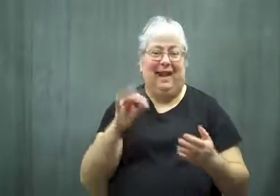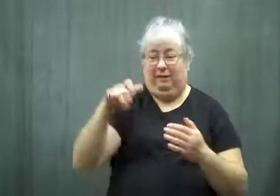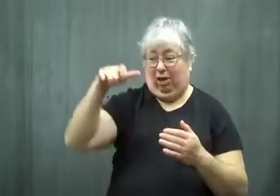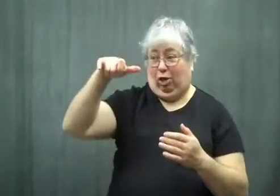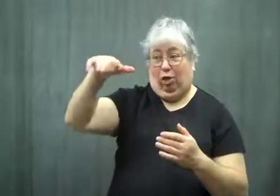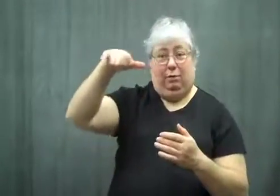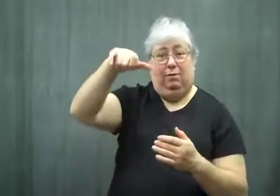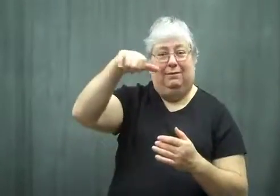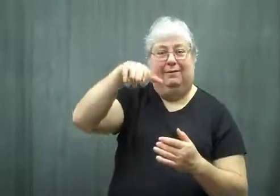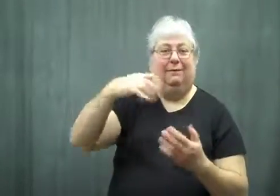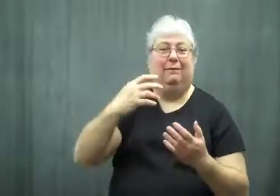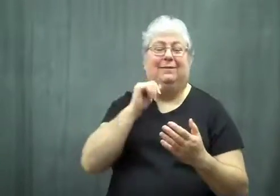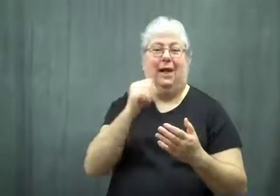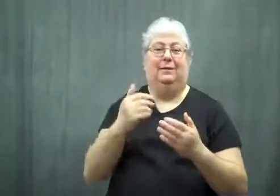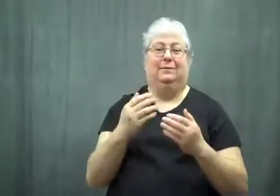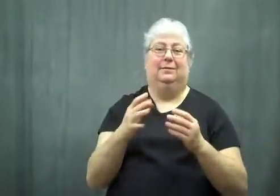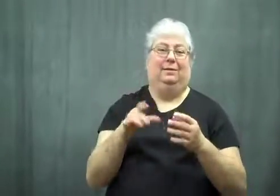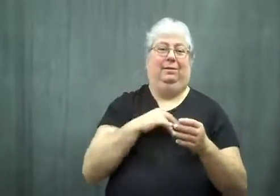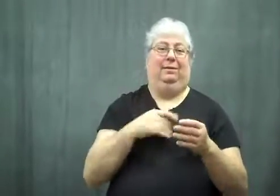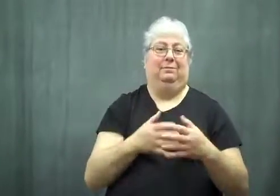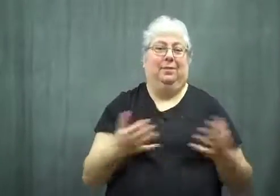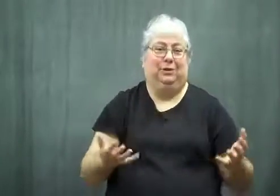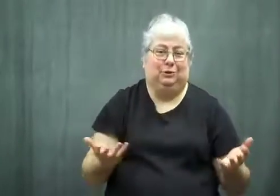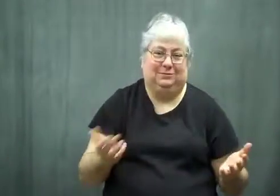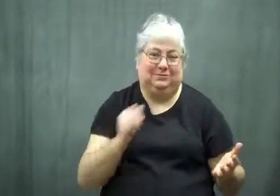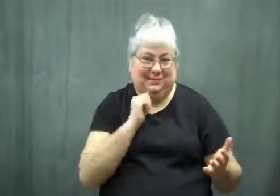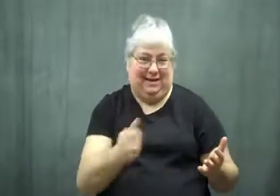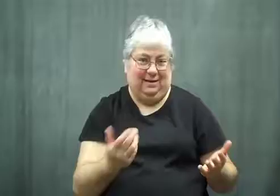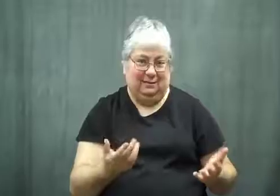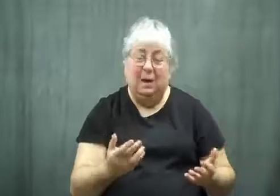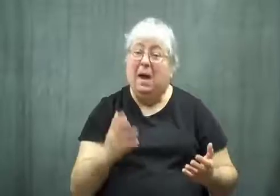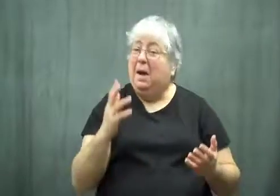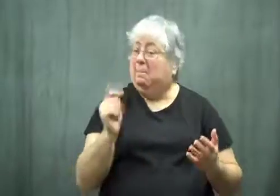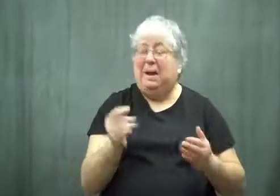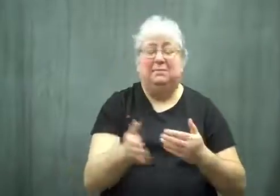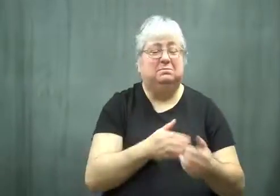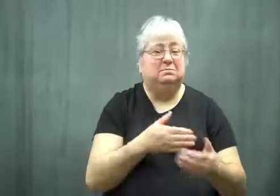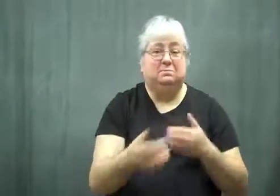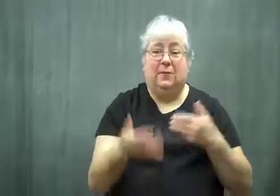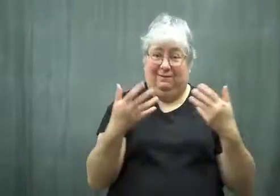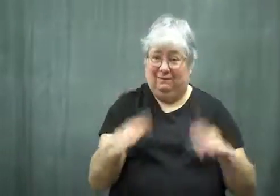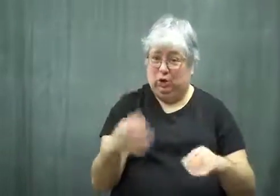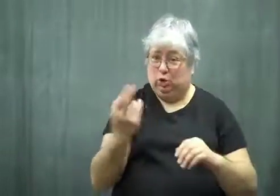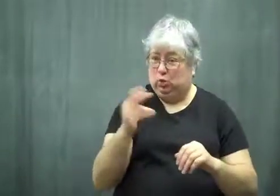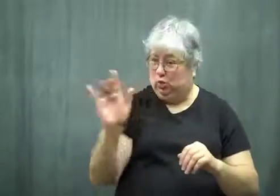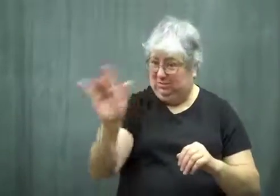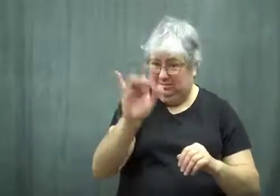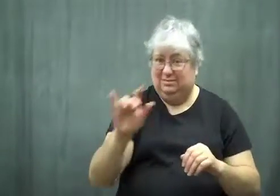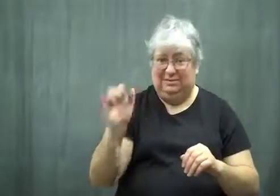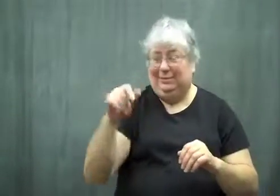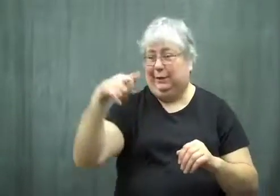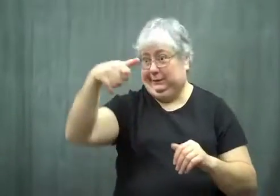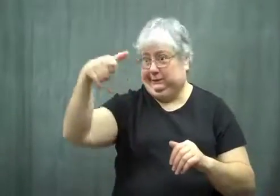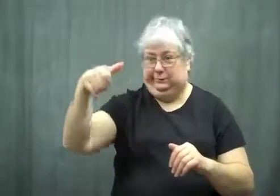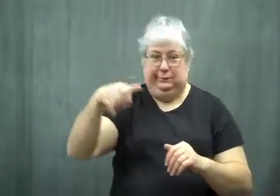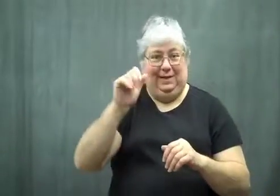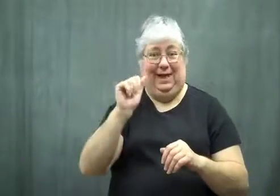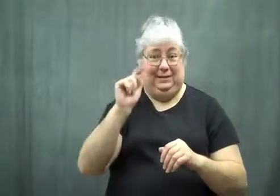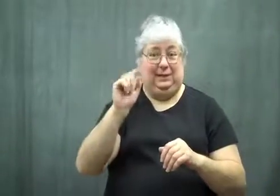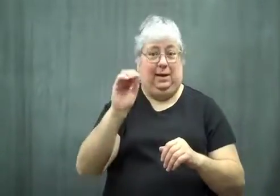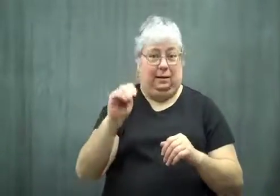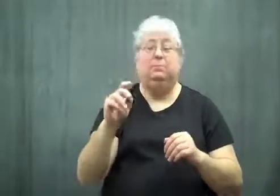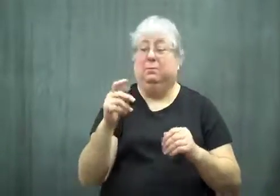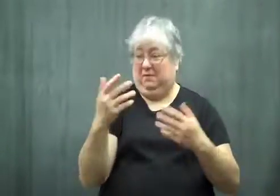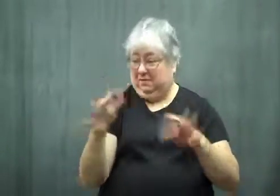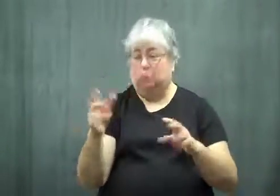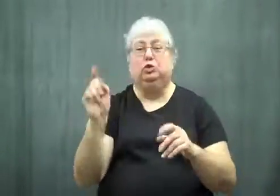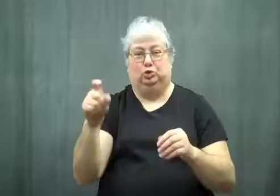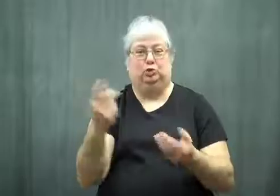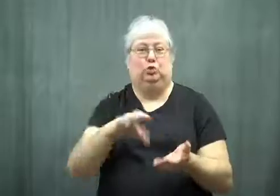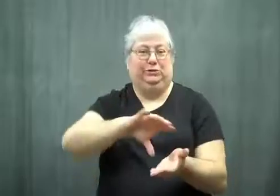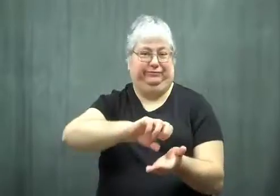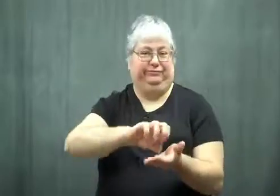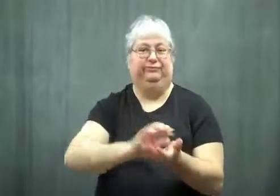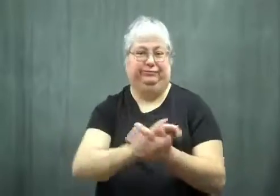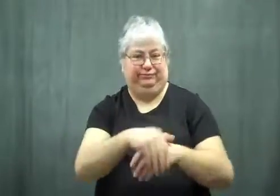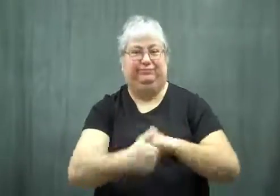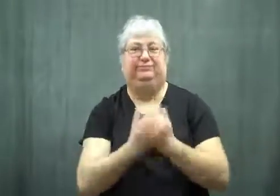If you use your knuckles, you don't transfer as many germs.